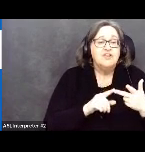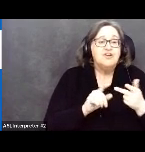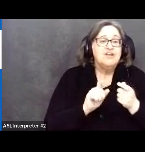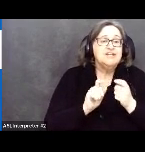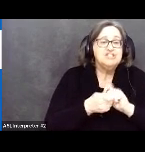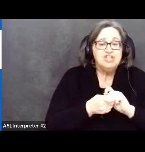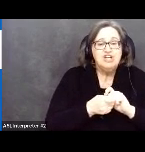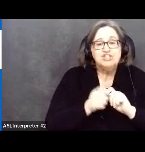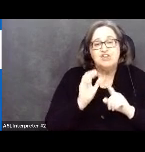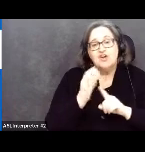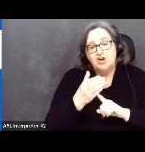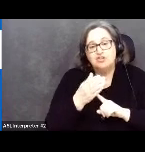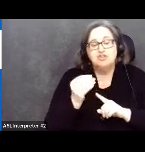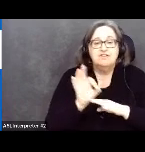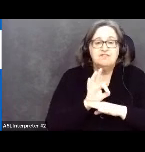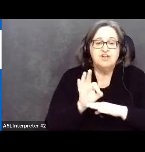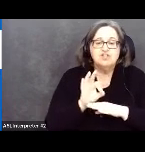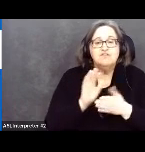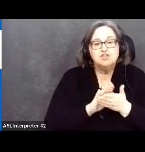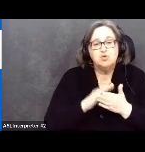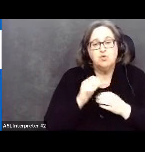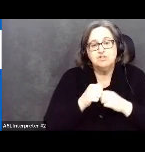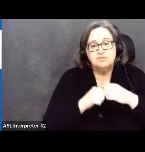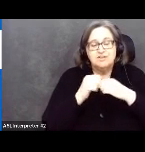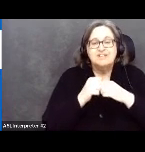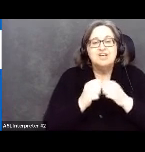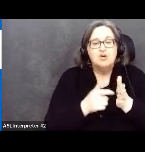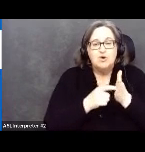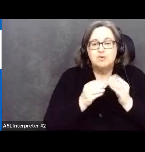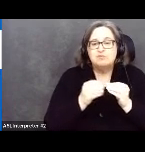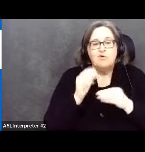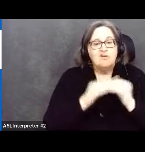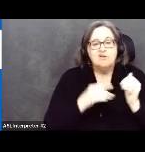of the school infrastructure, it requires much more than just legislation. It requires